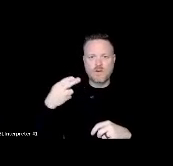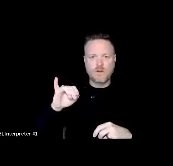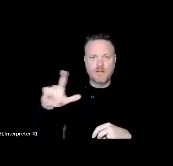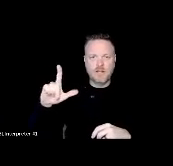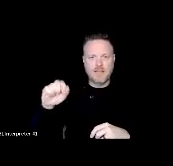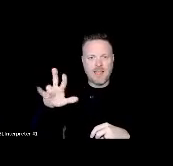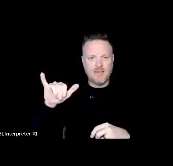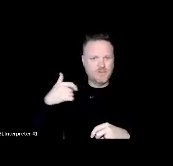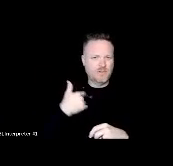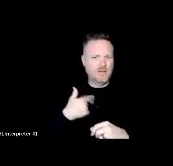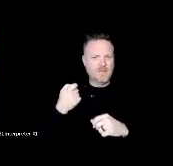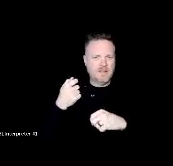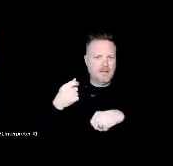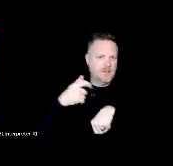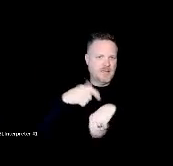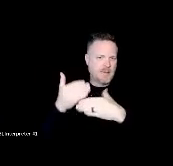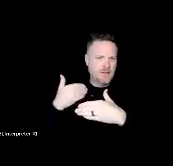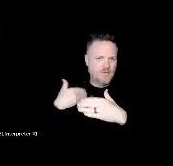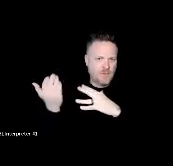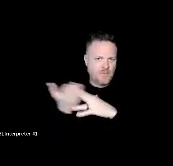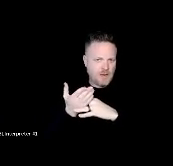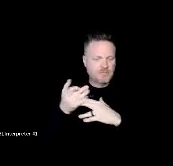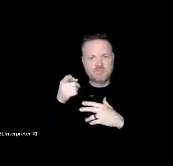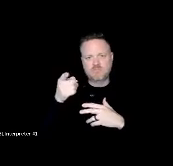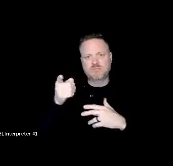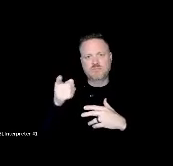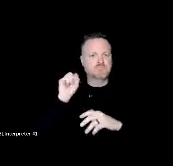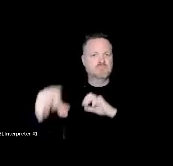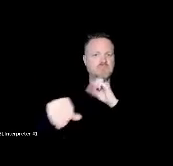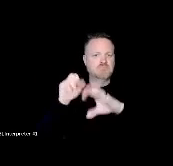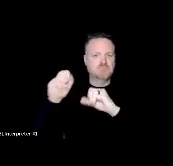we have some time before the break. You can keep throwing your questions in the chat.